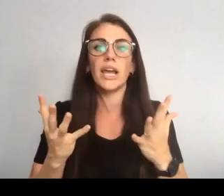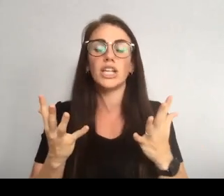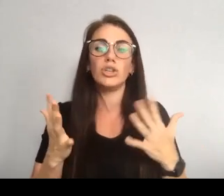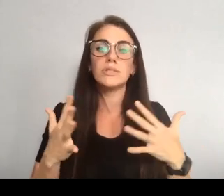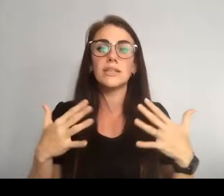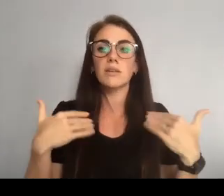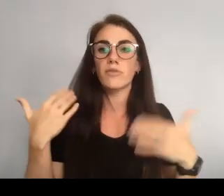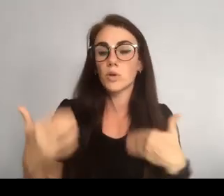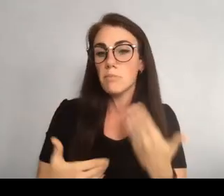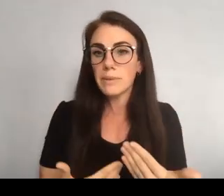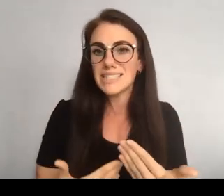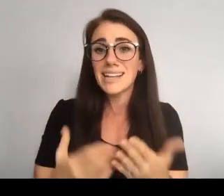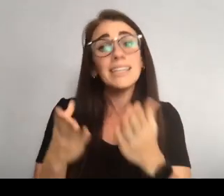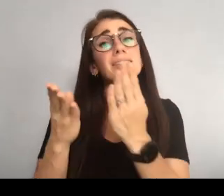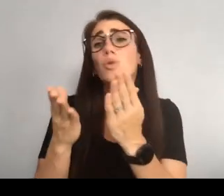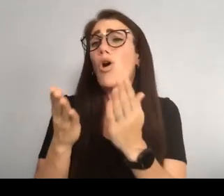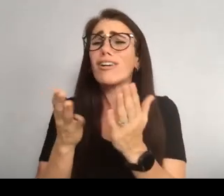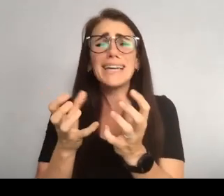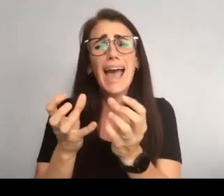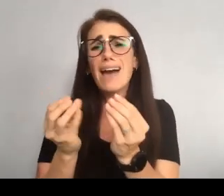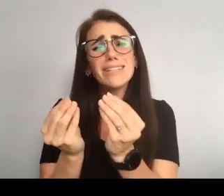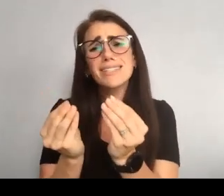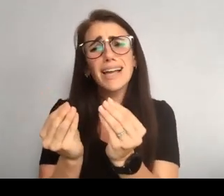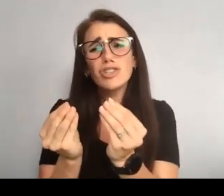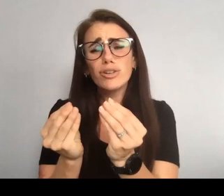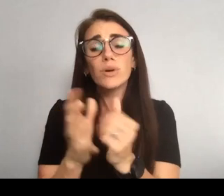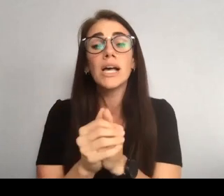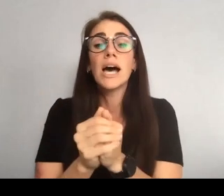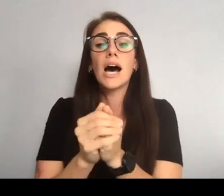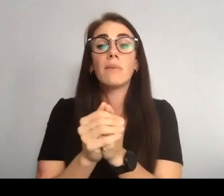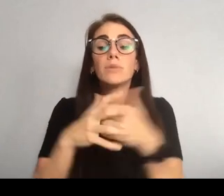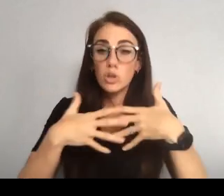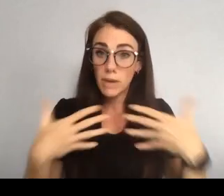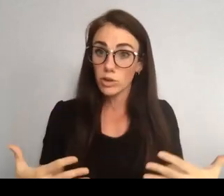and using some of those miming techniques that already have inside you, to make your